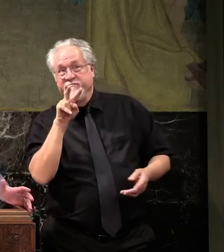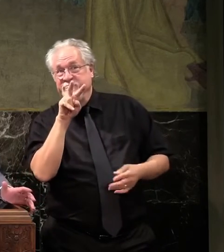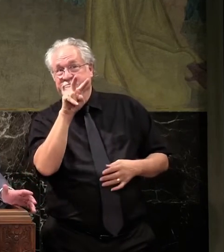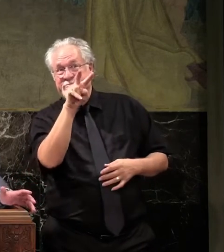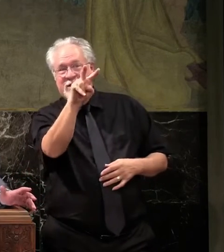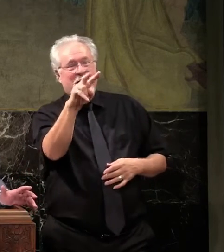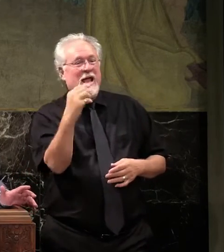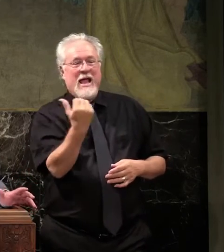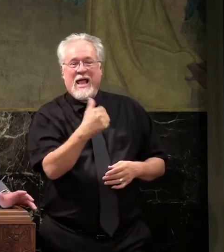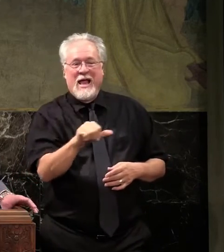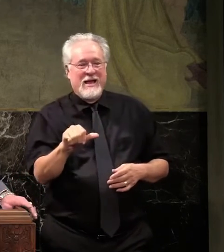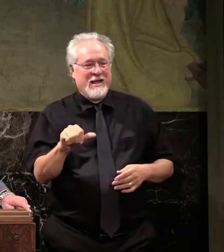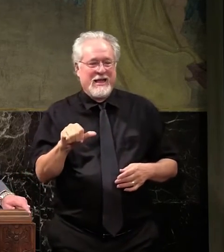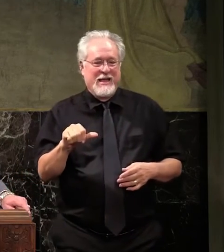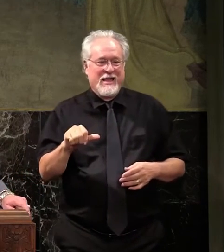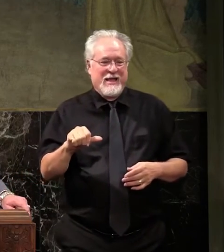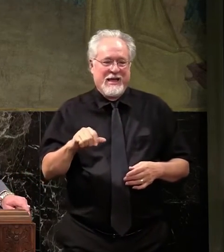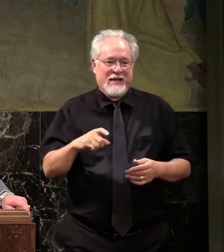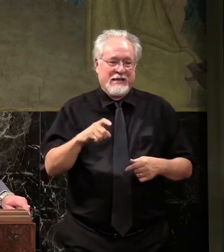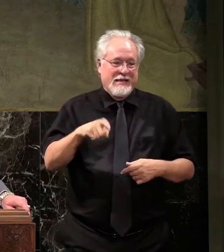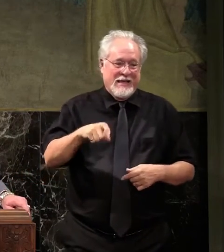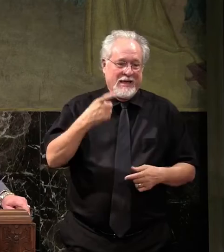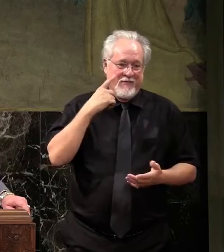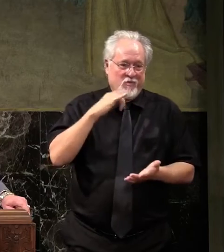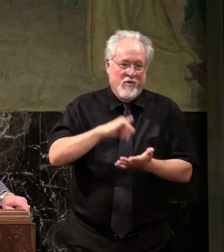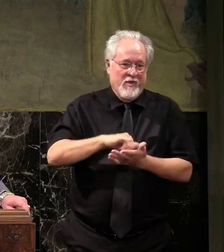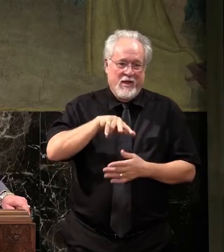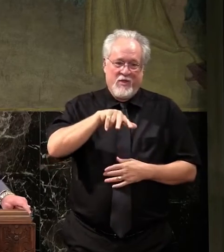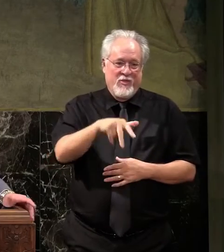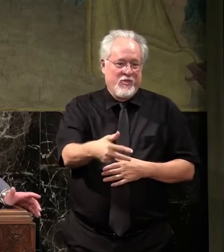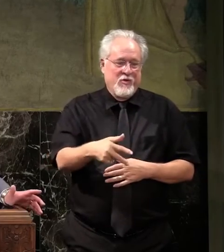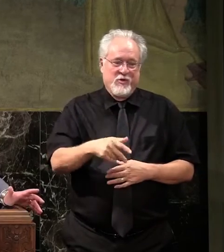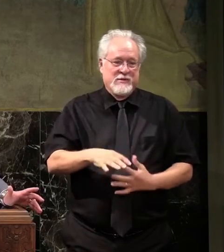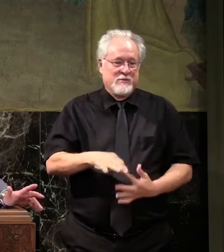any eventuality that would require us to have a third special session but